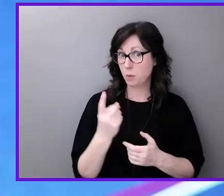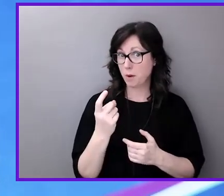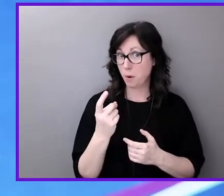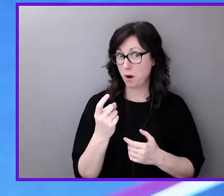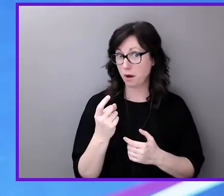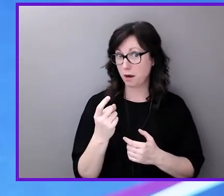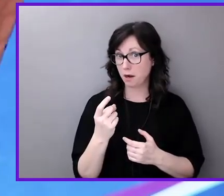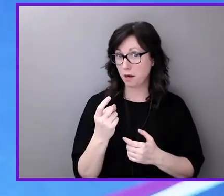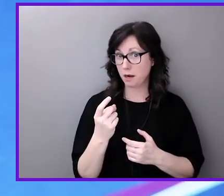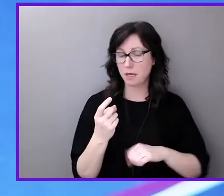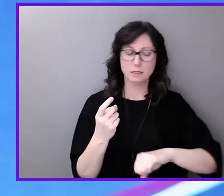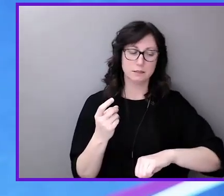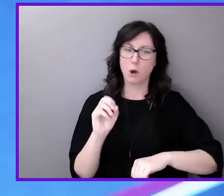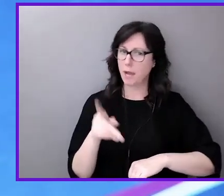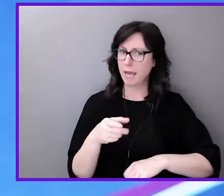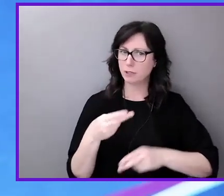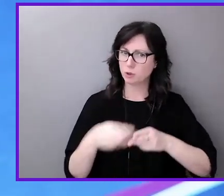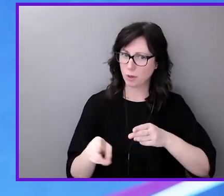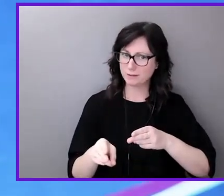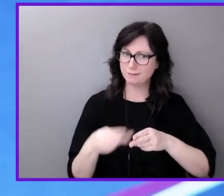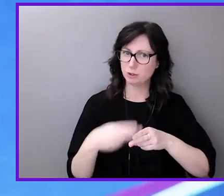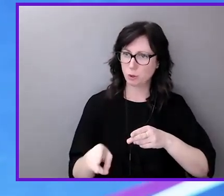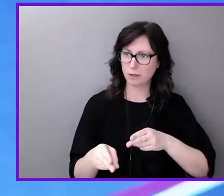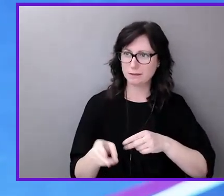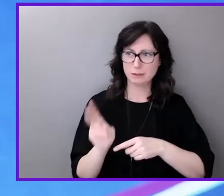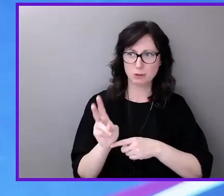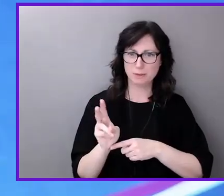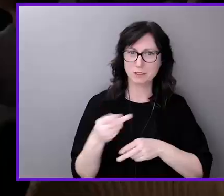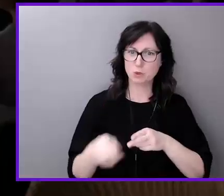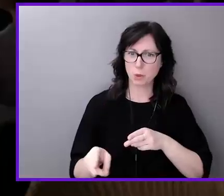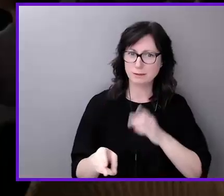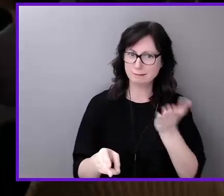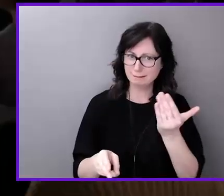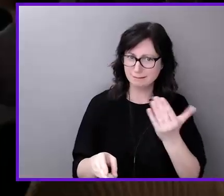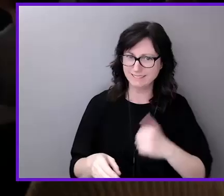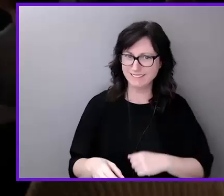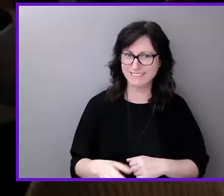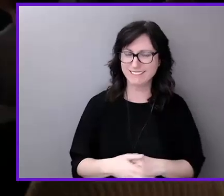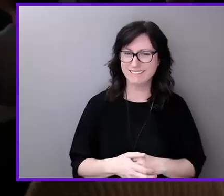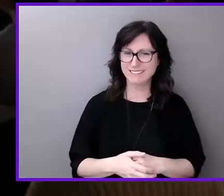But we have to try to wrap this up in a couple of minutes. Two minutes. Absolutely.